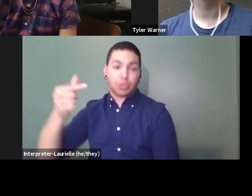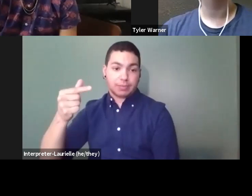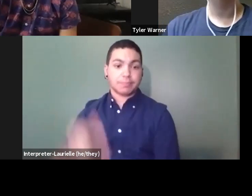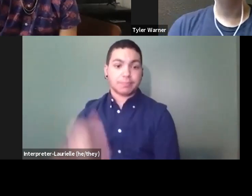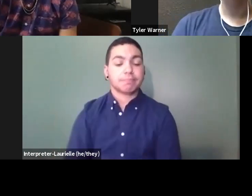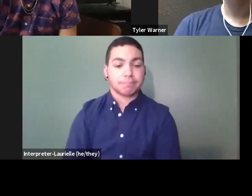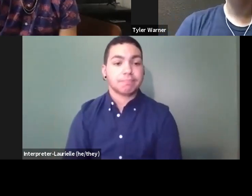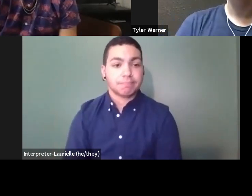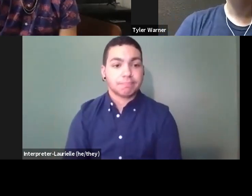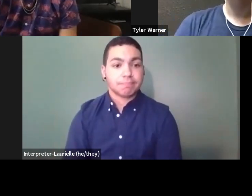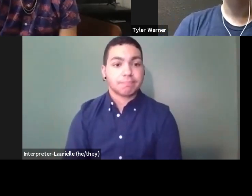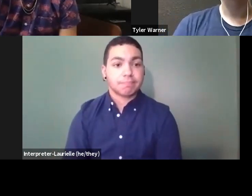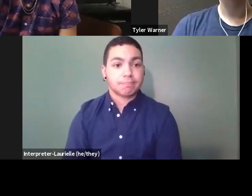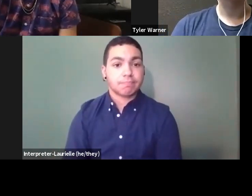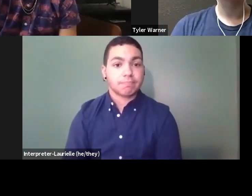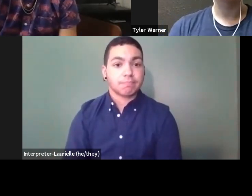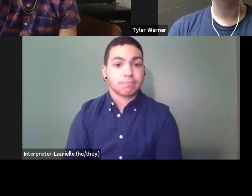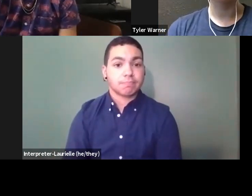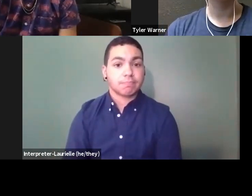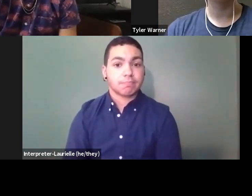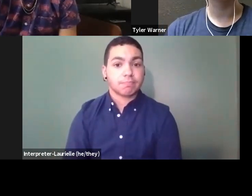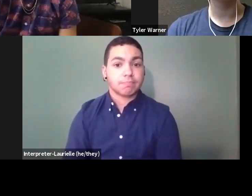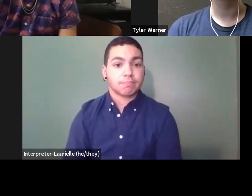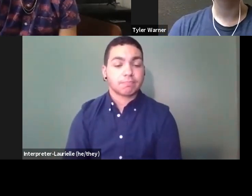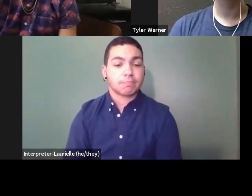Thank you Kelly, Iden, Moof, Tyler and River.